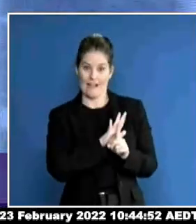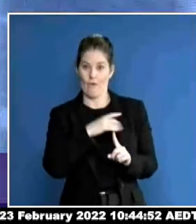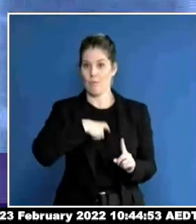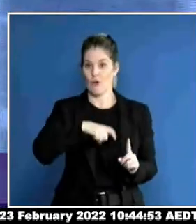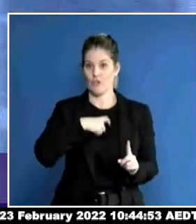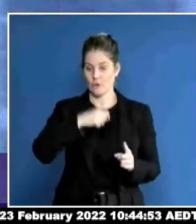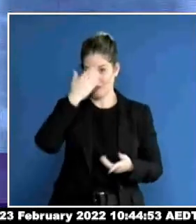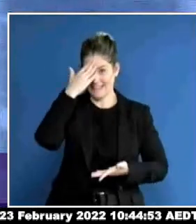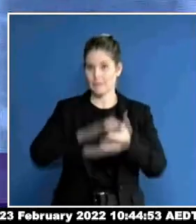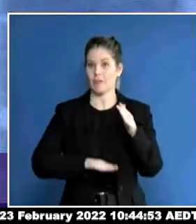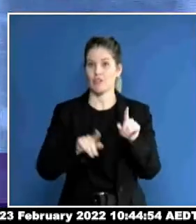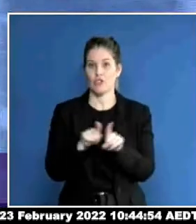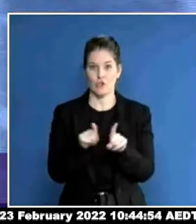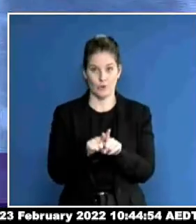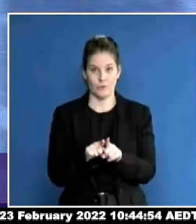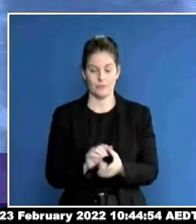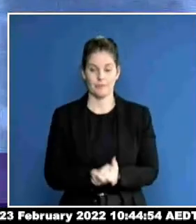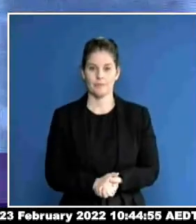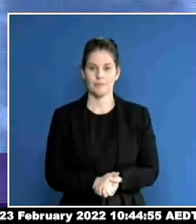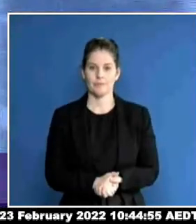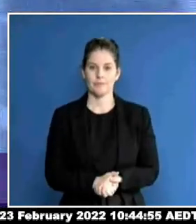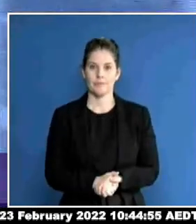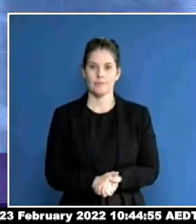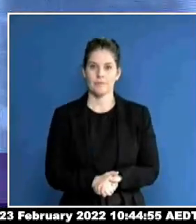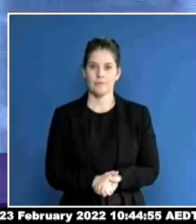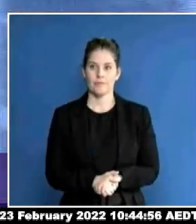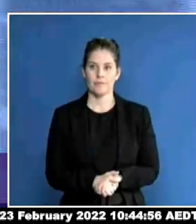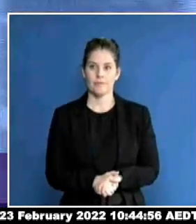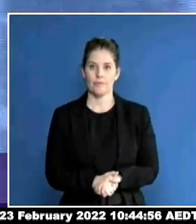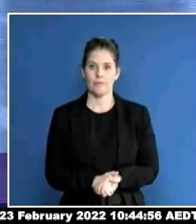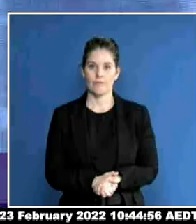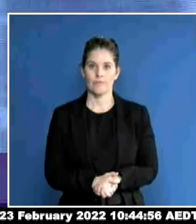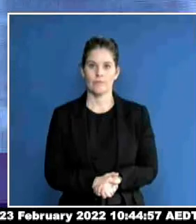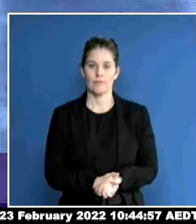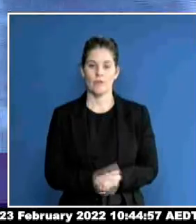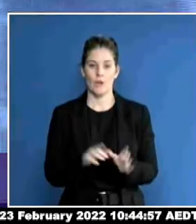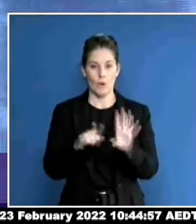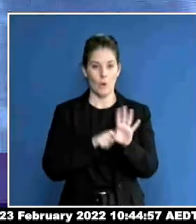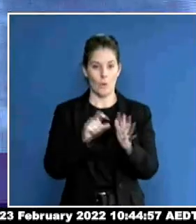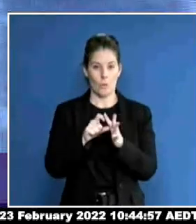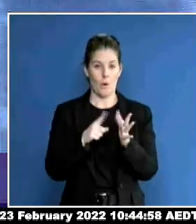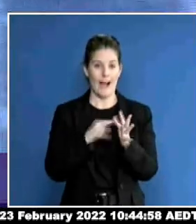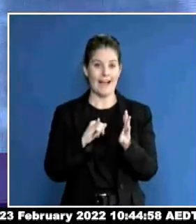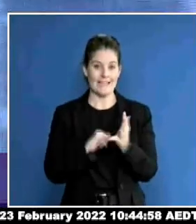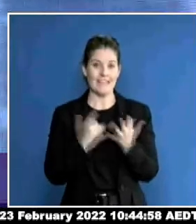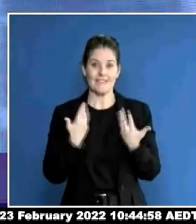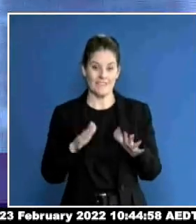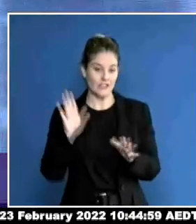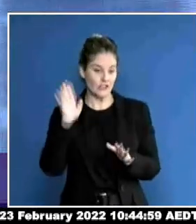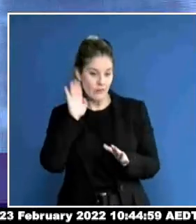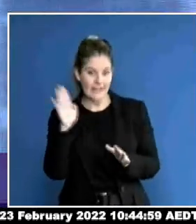The experiences shared with YDAS by young people have, unfortunately, for the most part